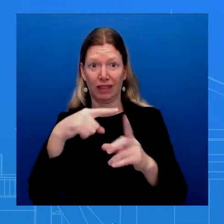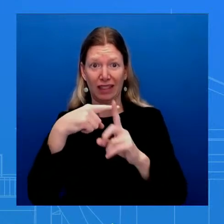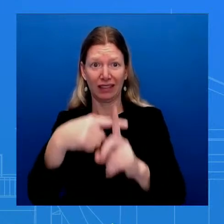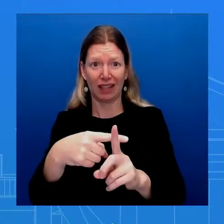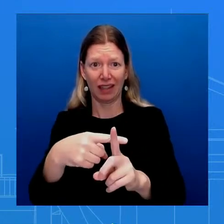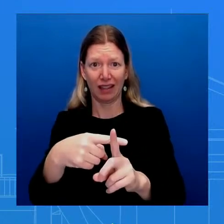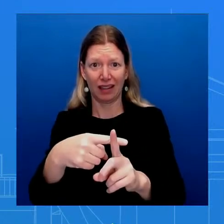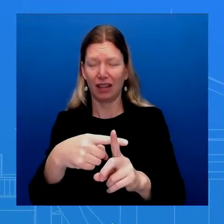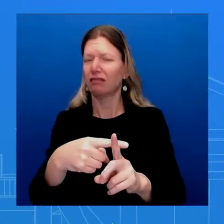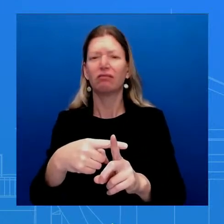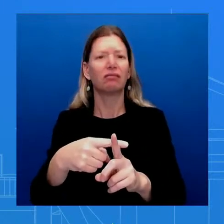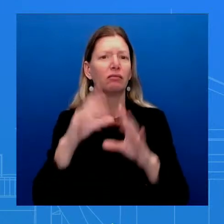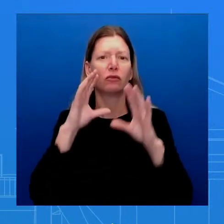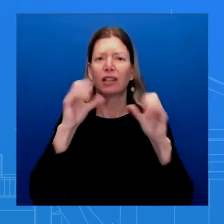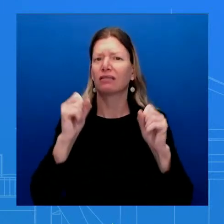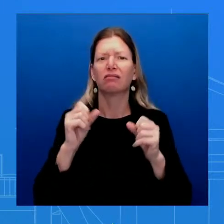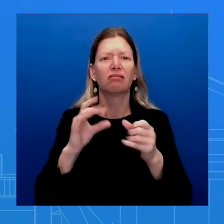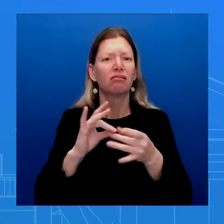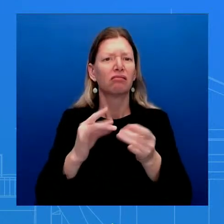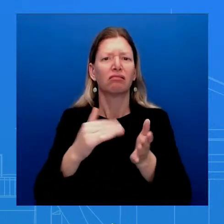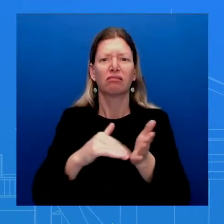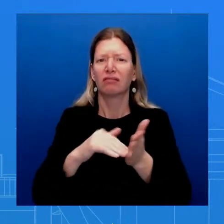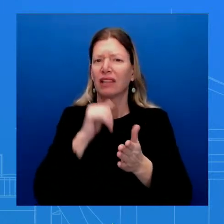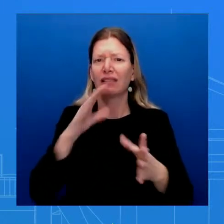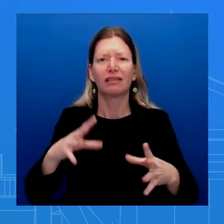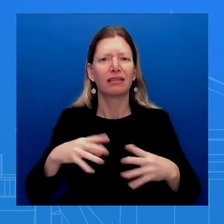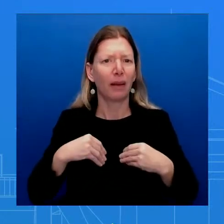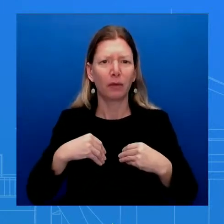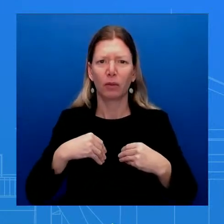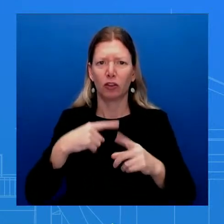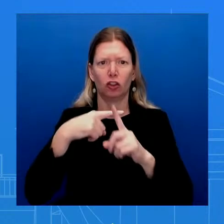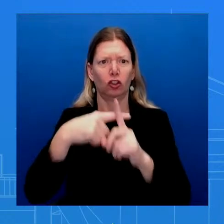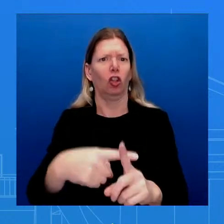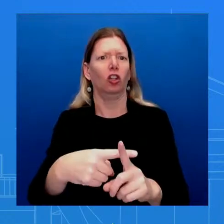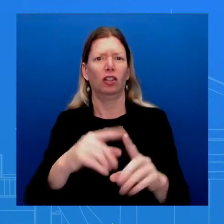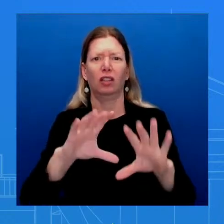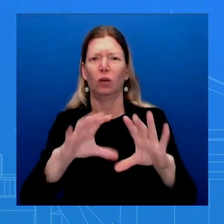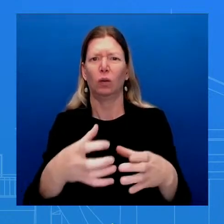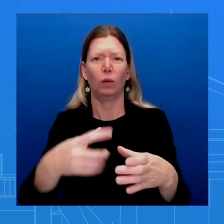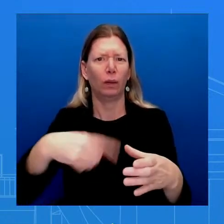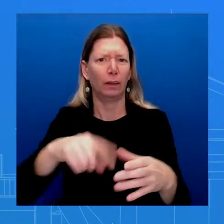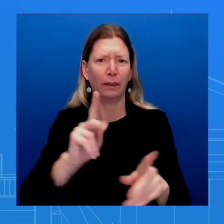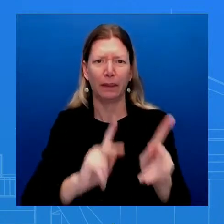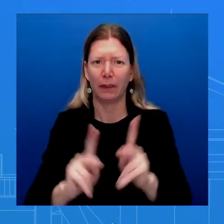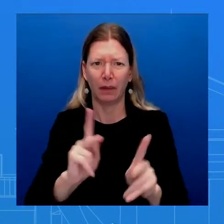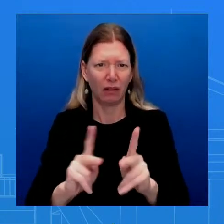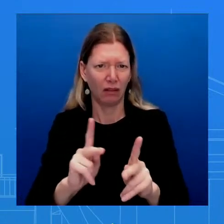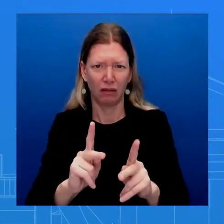as I said at the top. And so, we've taken a number of actions -- this administration -- recently to address the alarming